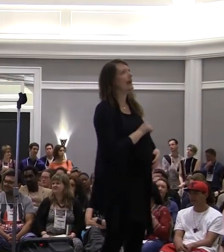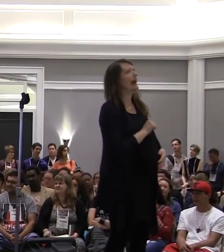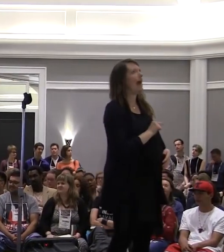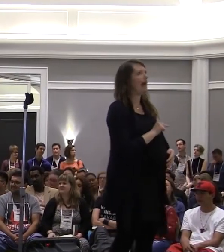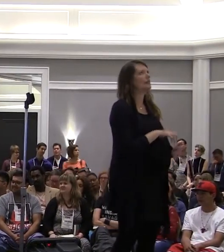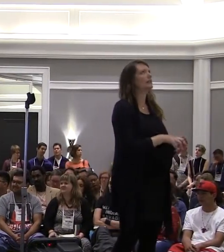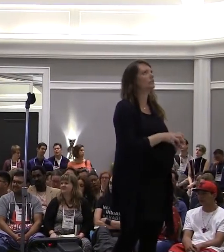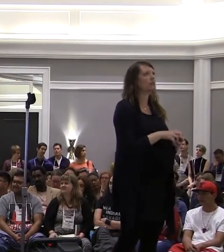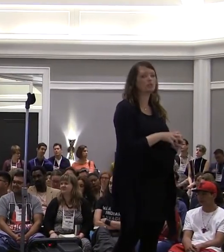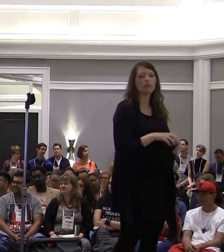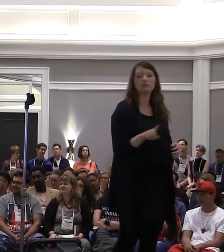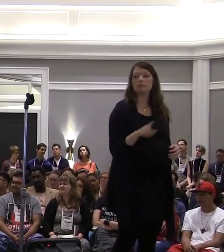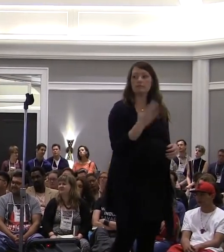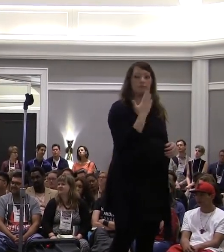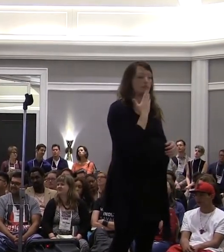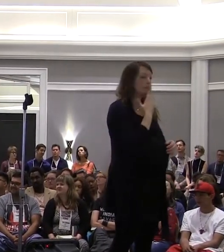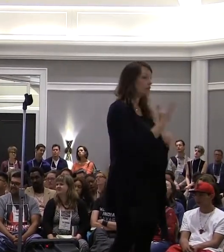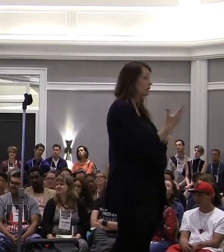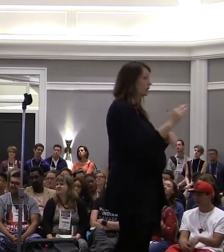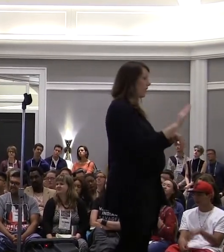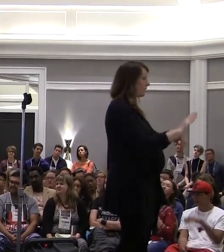(Gus) Amelia? (Amelia) Hi, there.